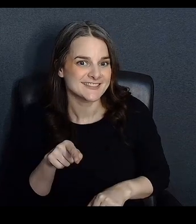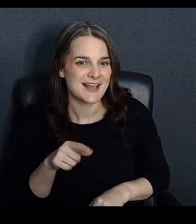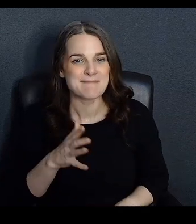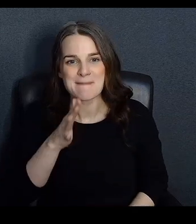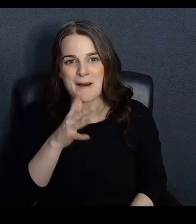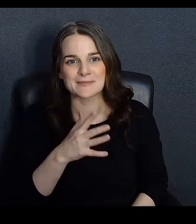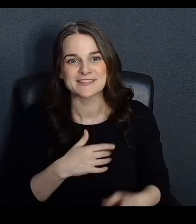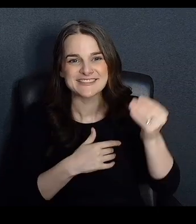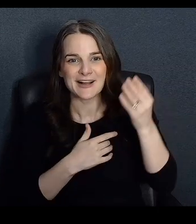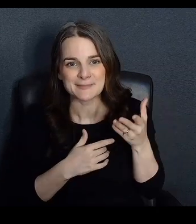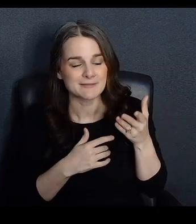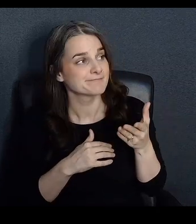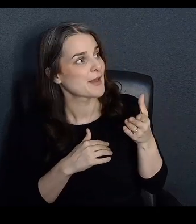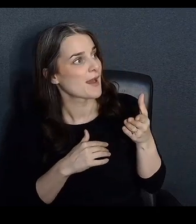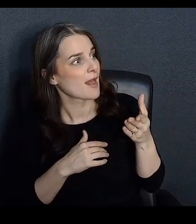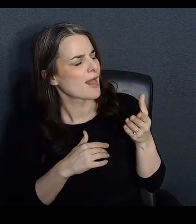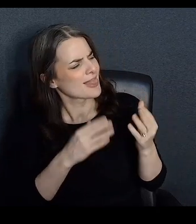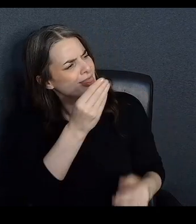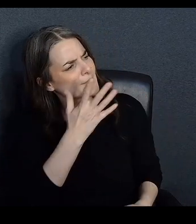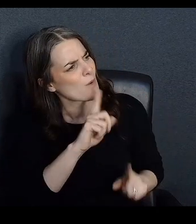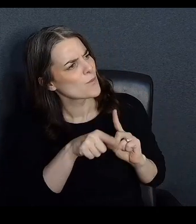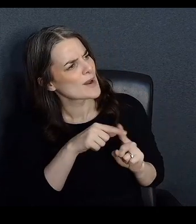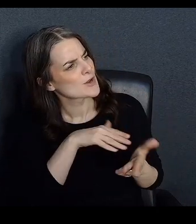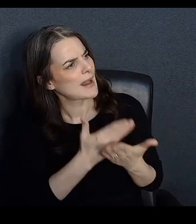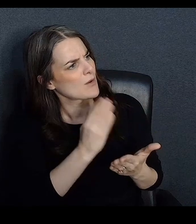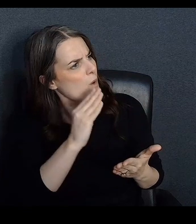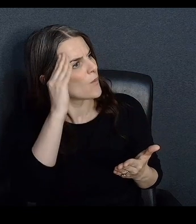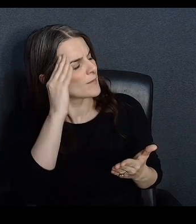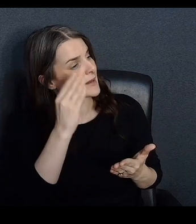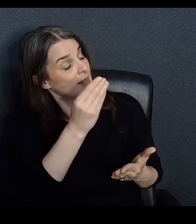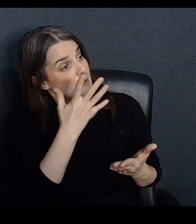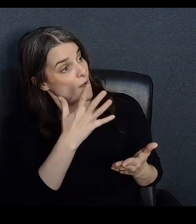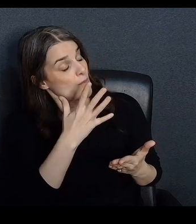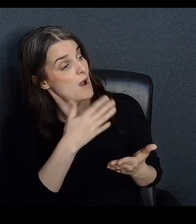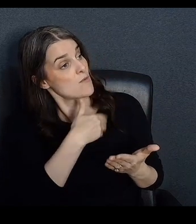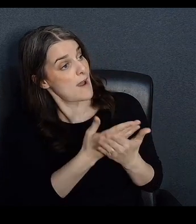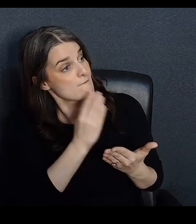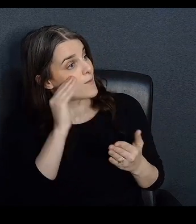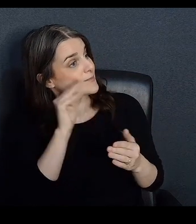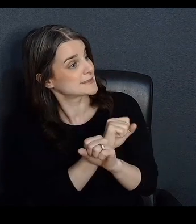is when my mom always tells me, will you let me know when you get home? Will you text me to say that you've got home safe?